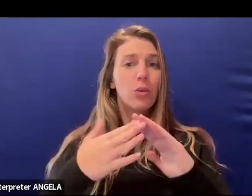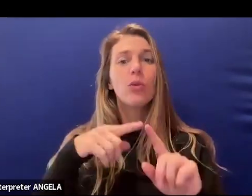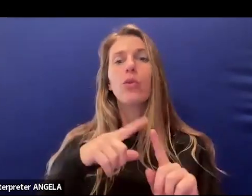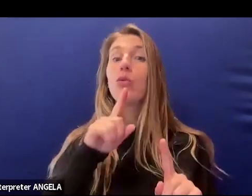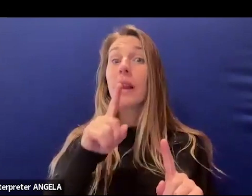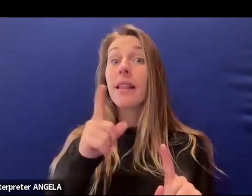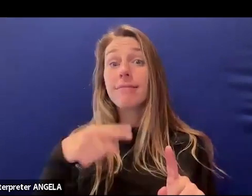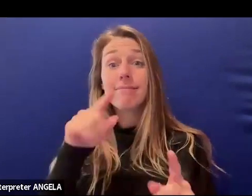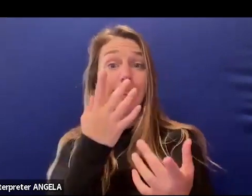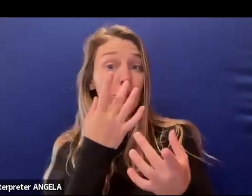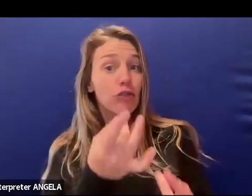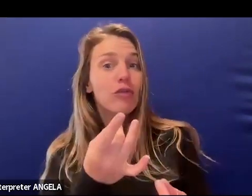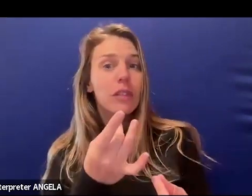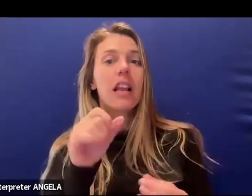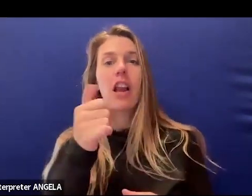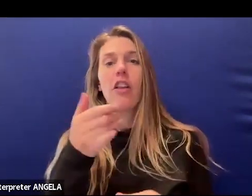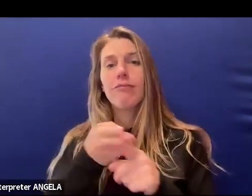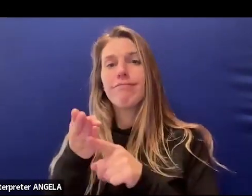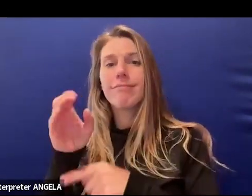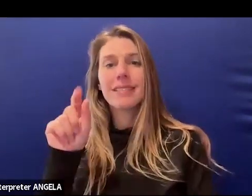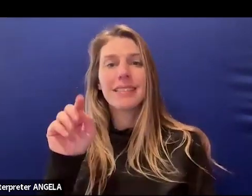That are potentially of interest to other STEM fields as well.